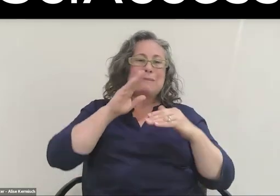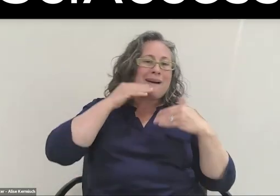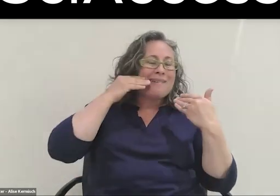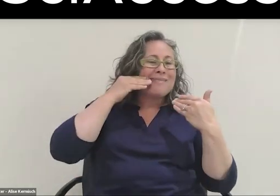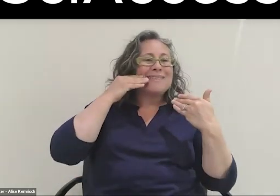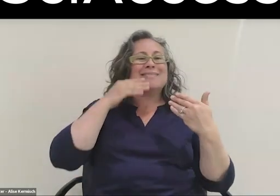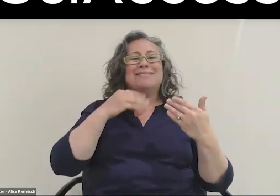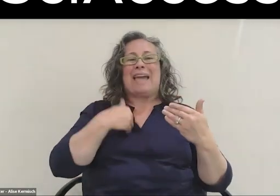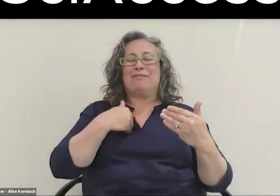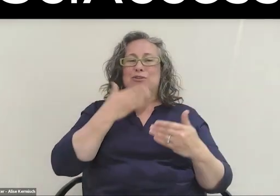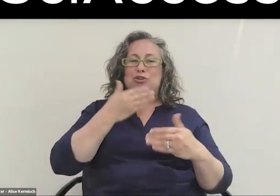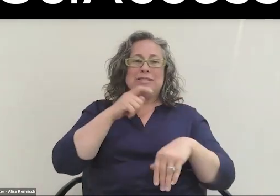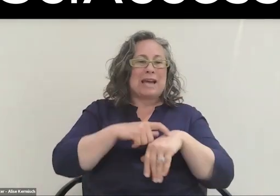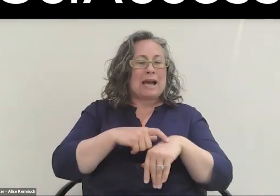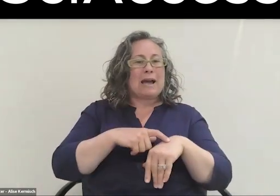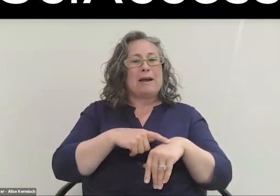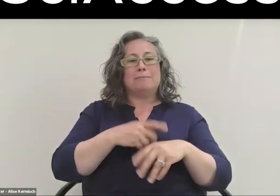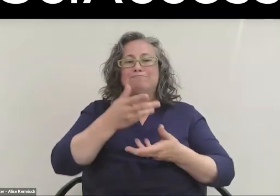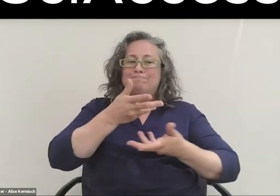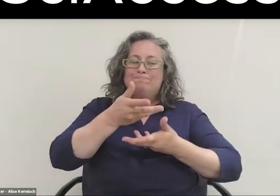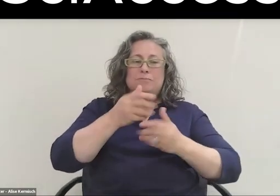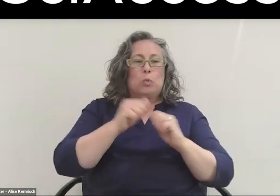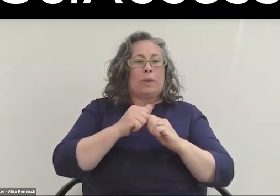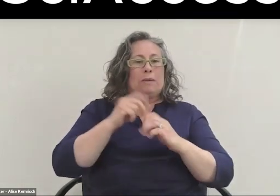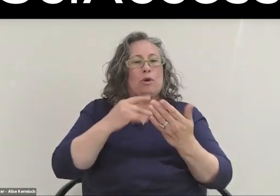enjoying the project that they work with over the years.